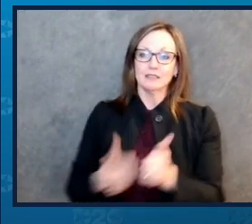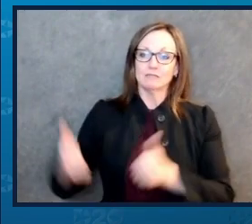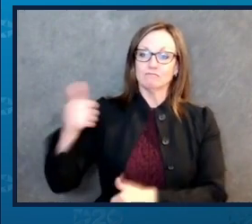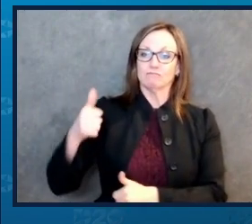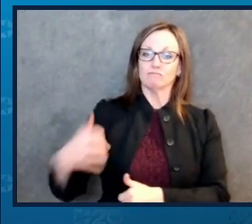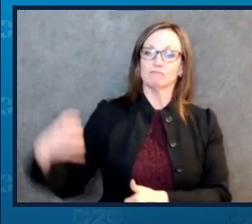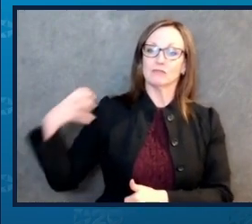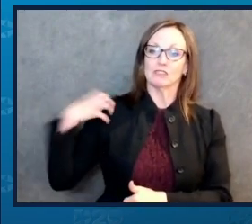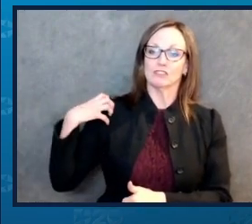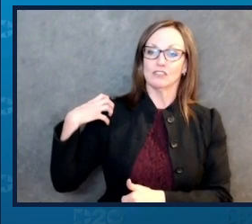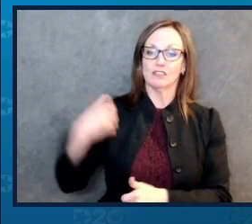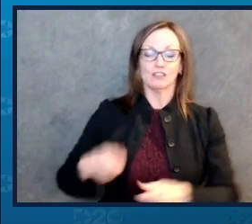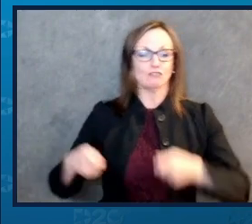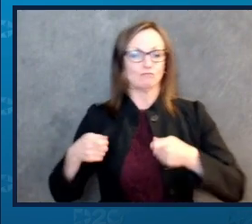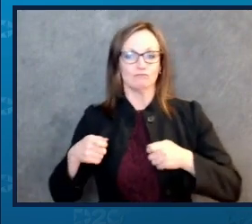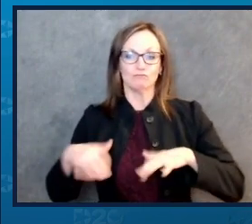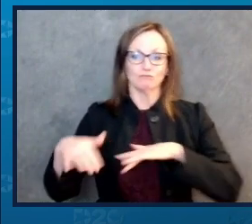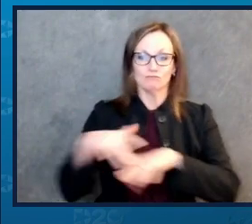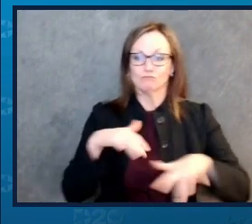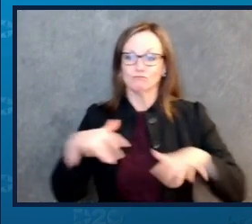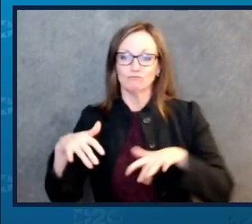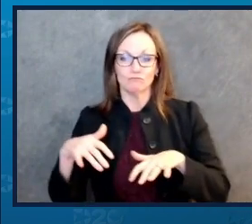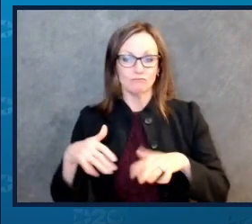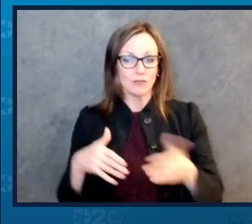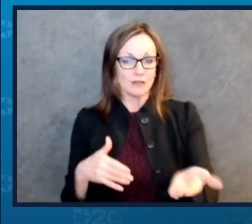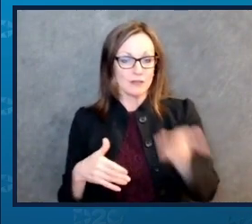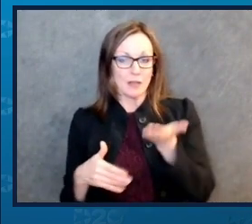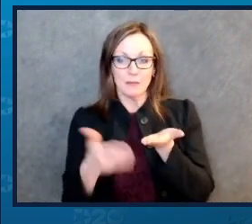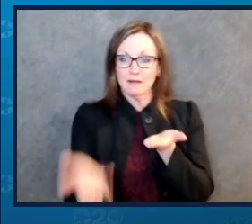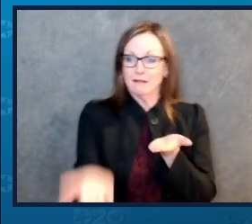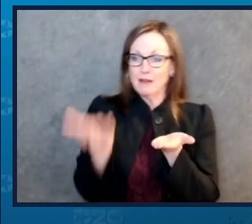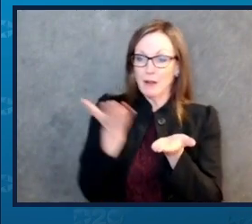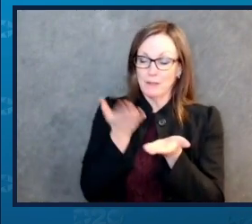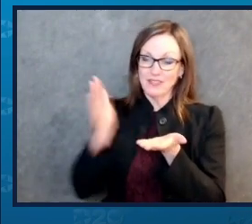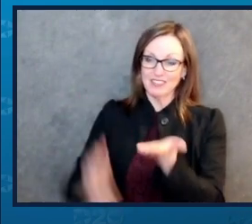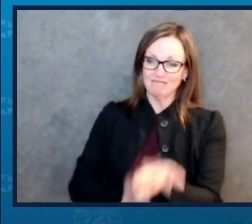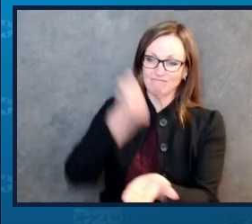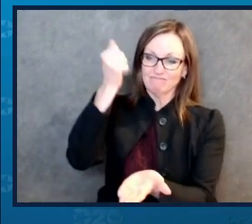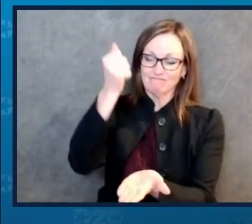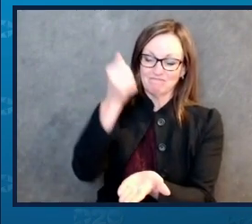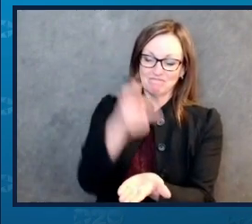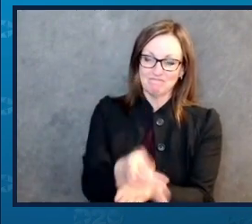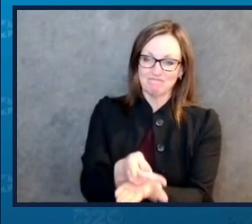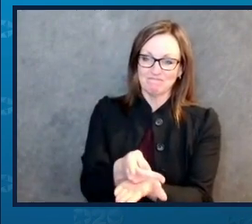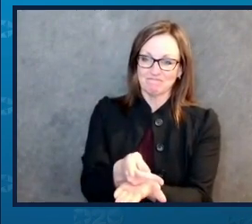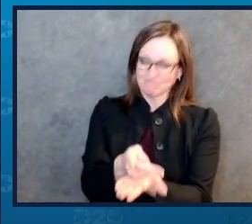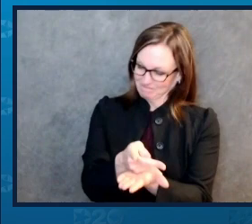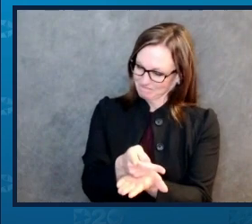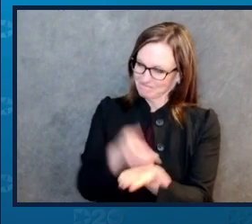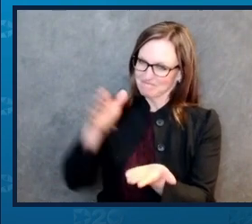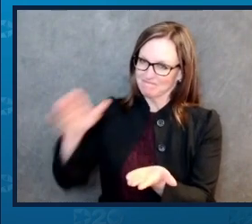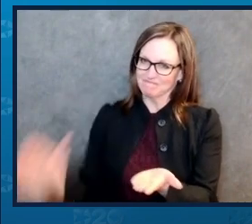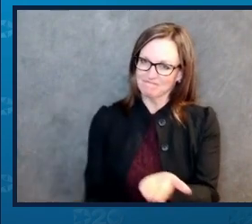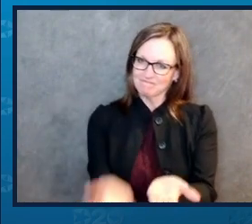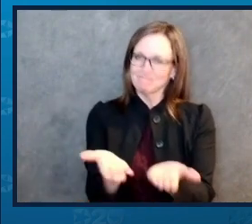DECLARE THE NOMINEE DEMOCRATIC CANDIDATE FOR VICE PRESIDENT AS